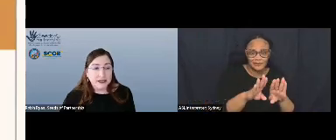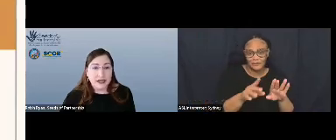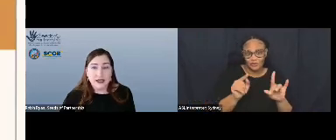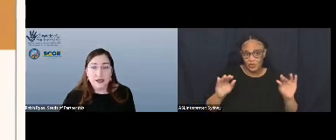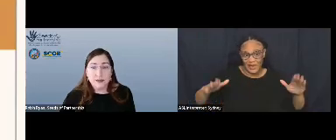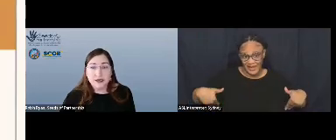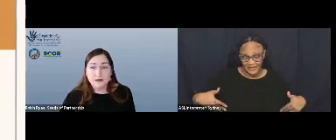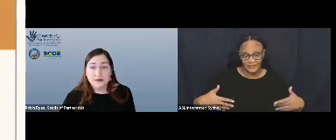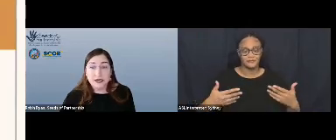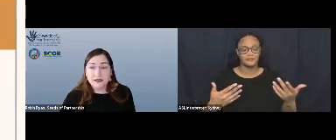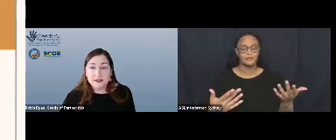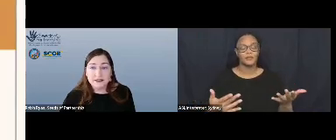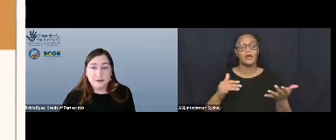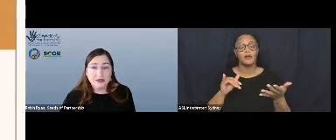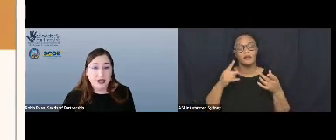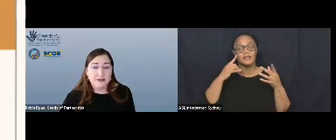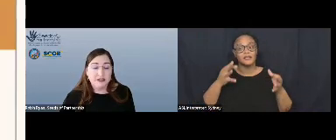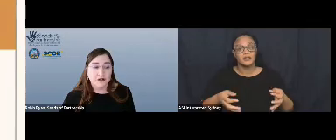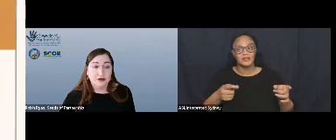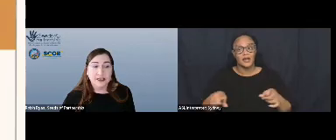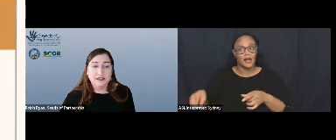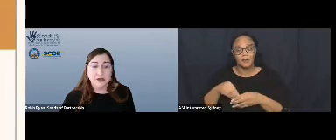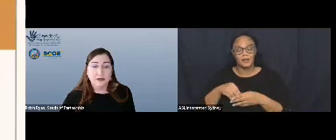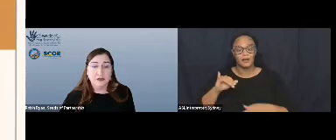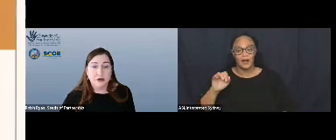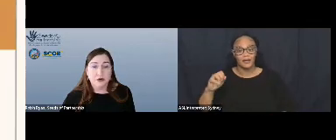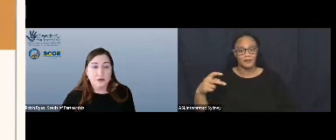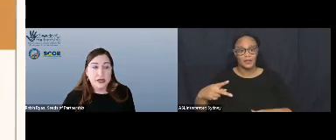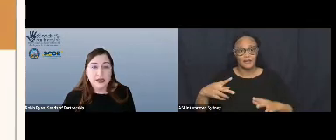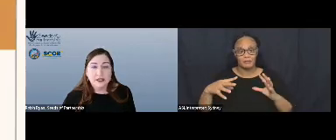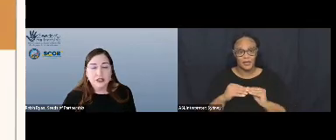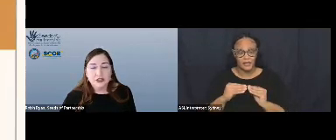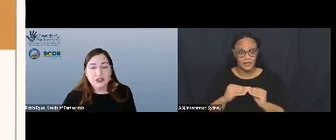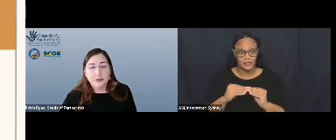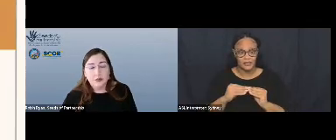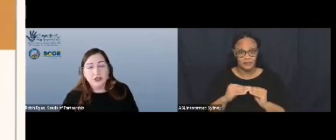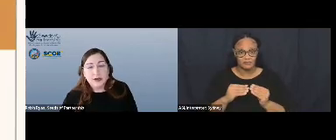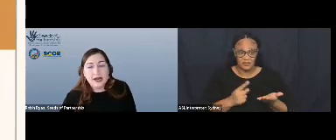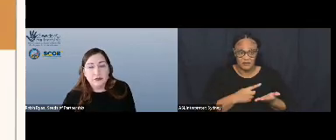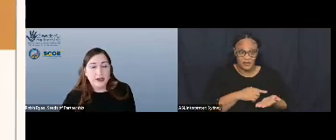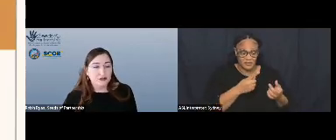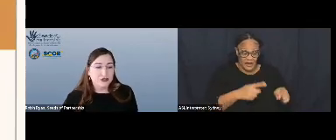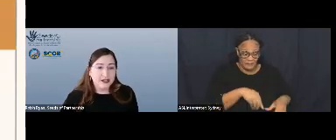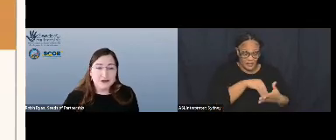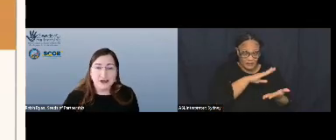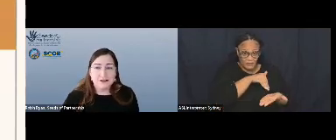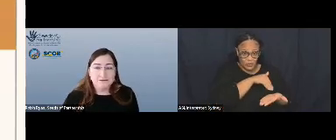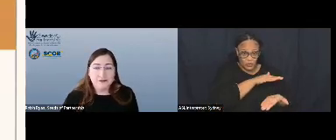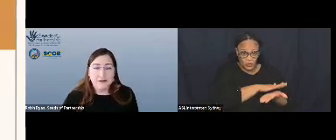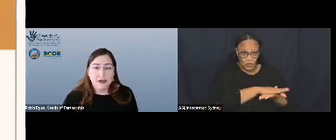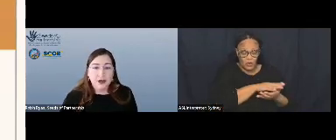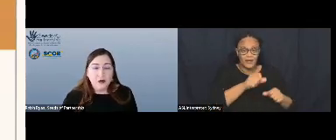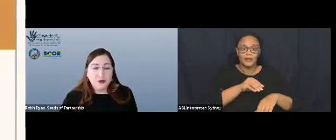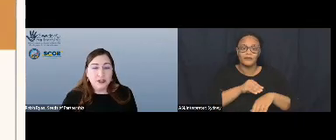made in IEP meetings, sometimes as early as middle school, can shape which pathway your child's on.